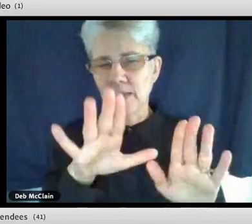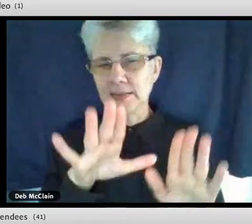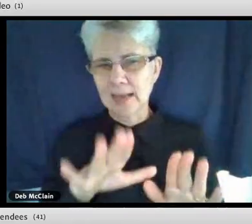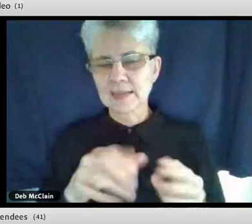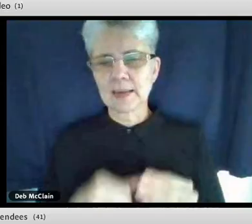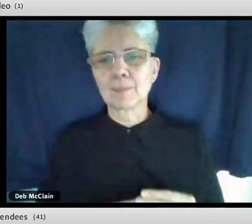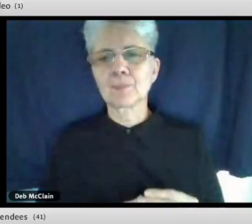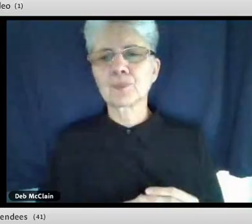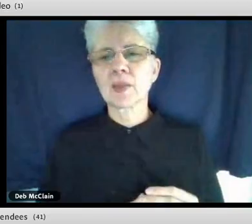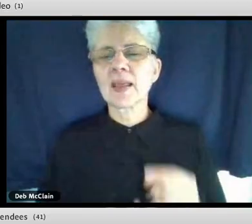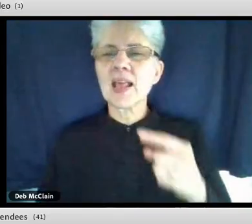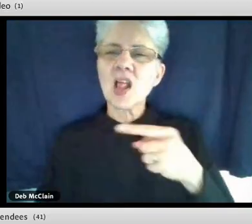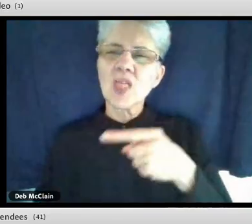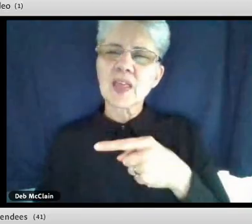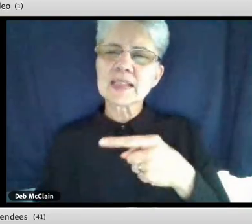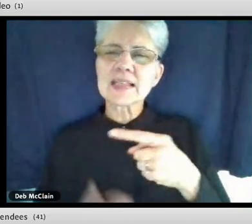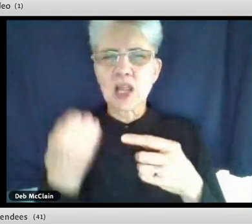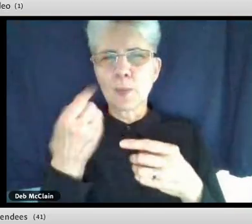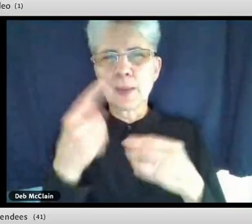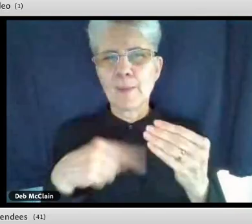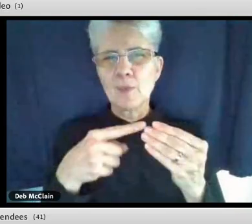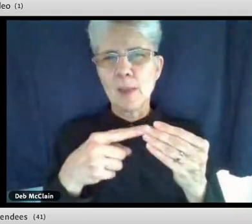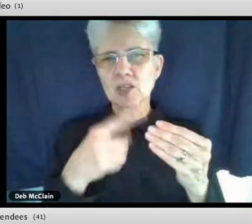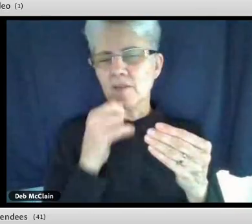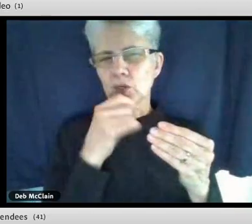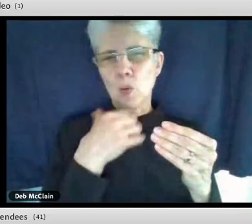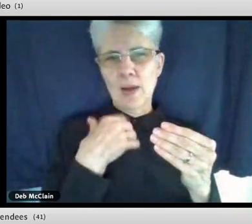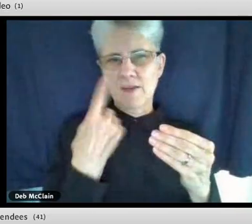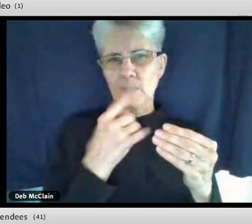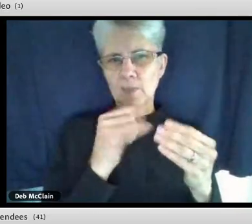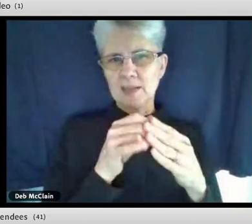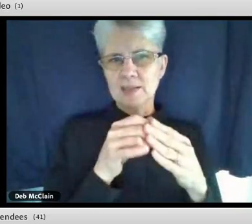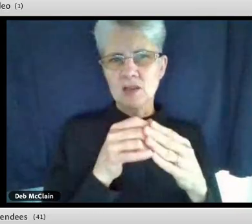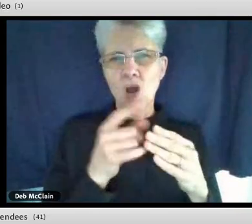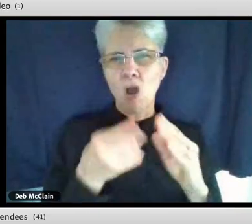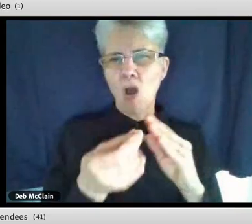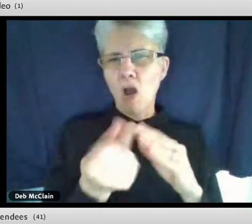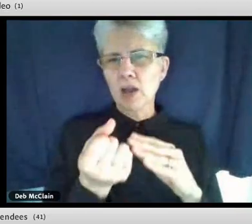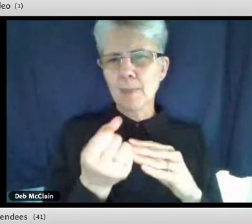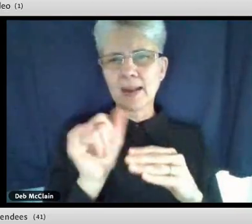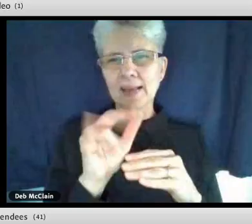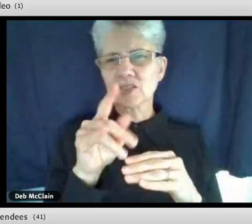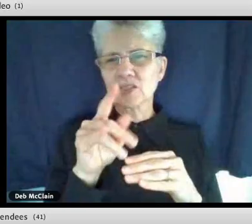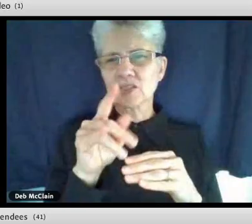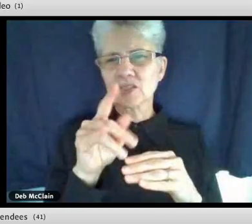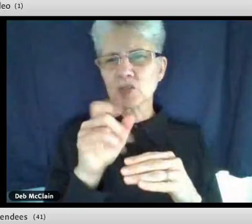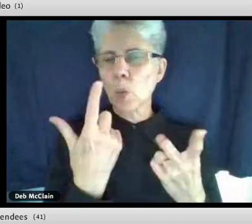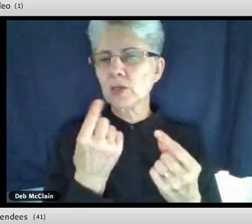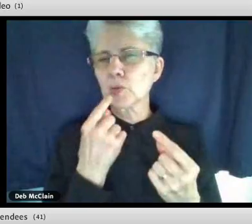so if you want to stick around, fantastic. So this is just a little bit of information about if you don't have something that's automated like Snopes,